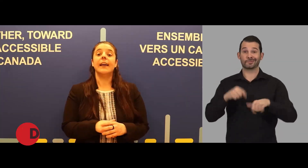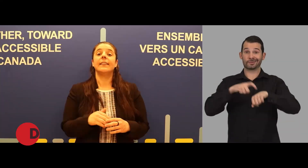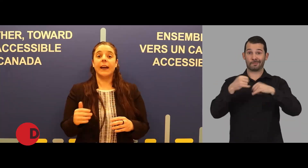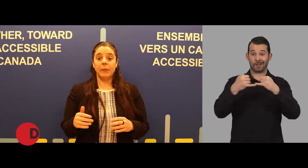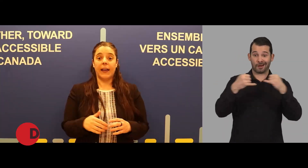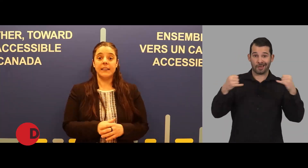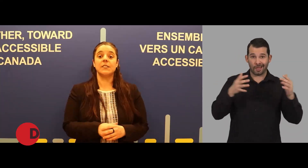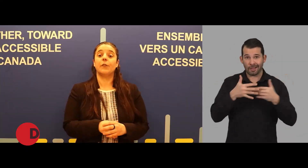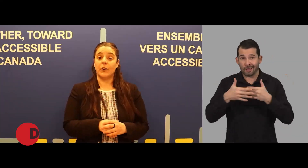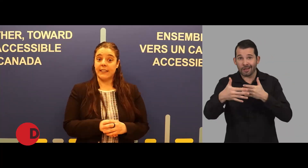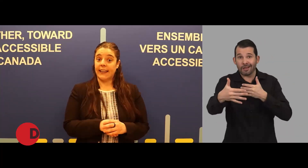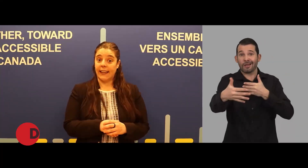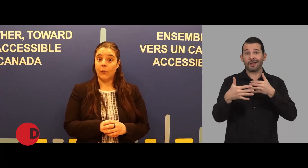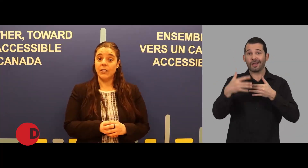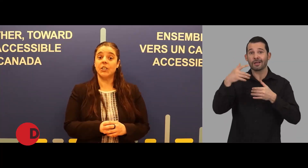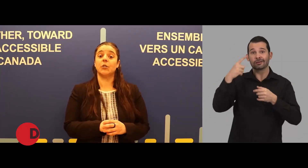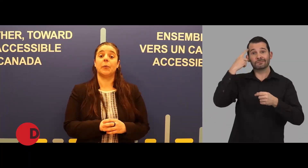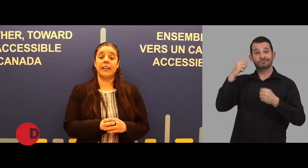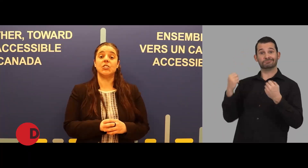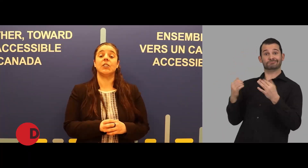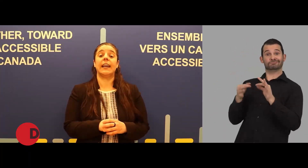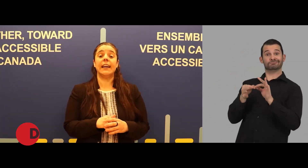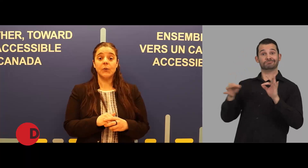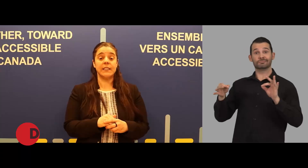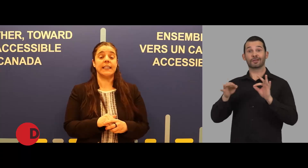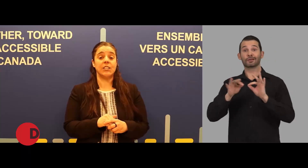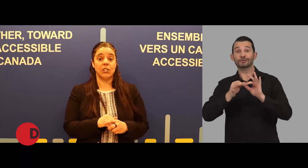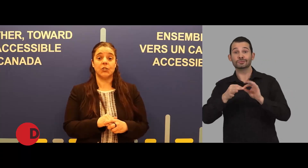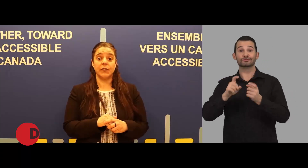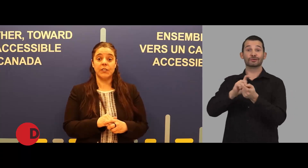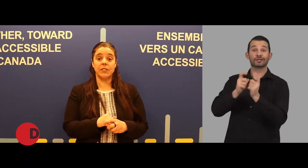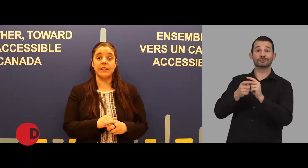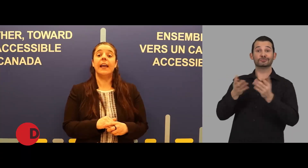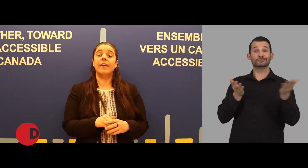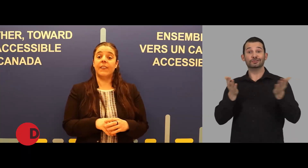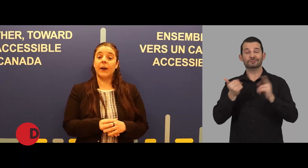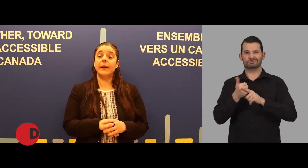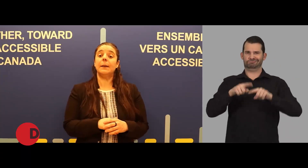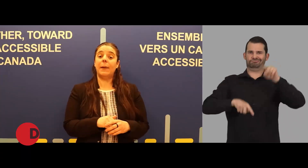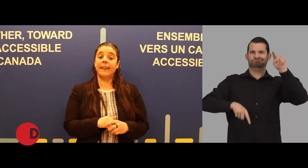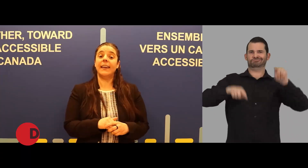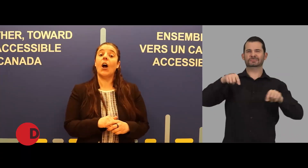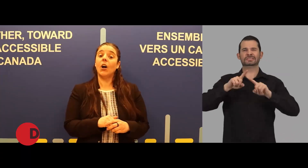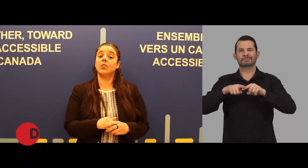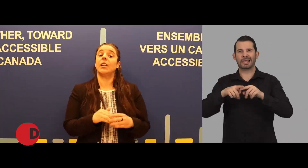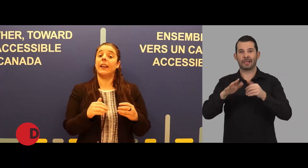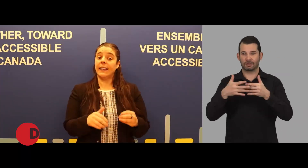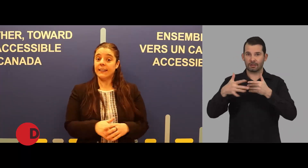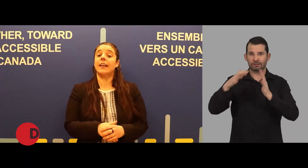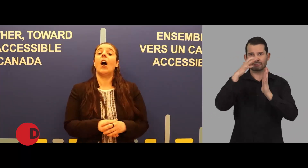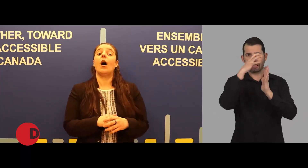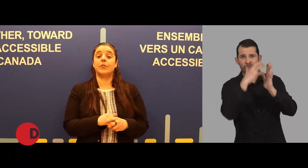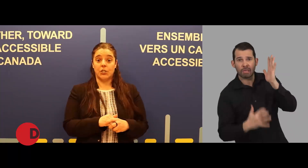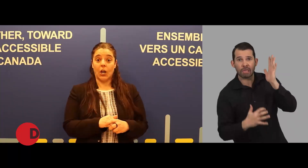Timelines for sign language interpretation and translation services vary depending on the length of the document,